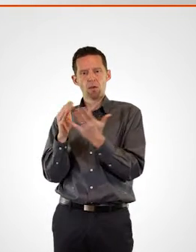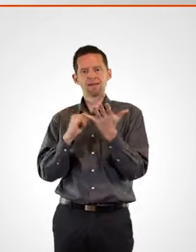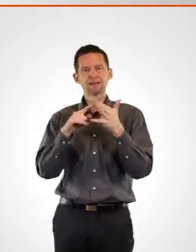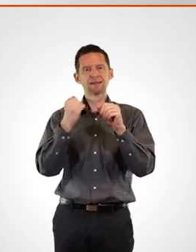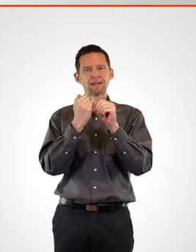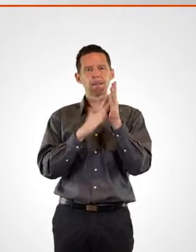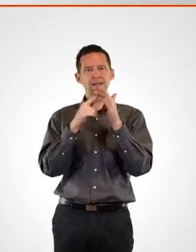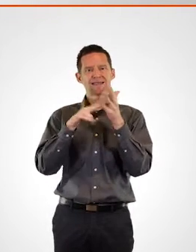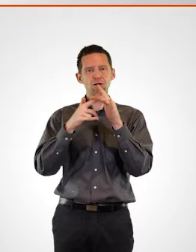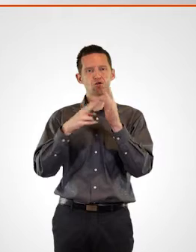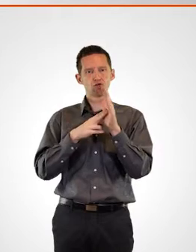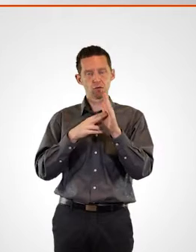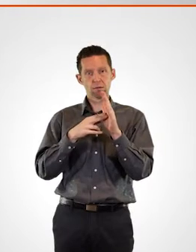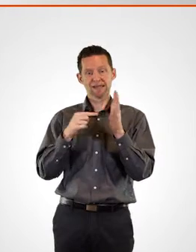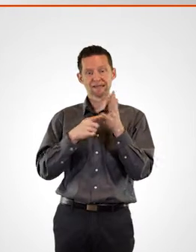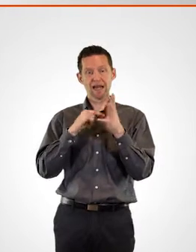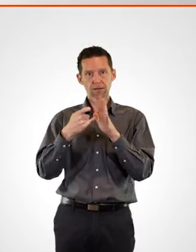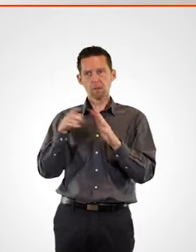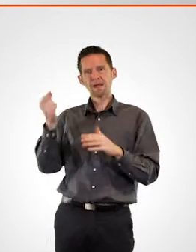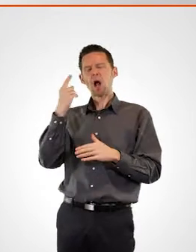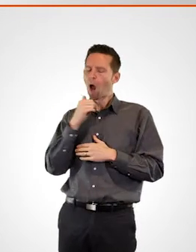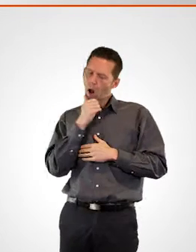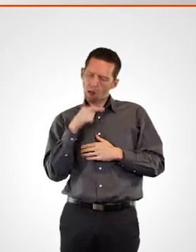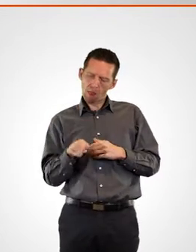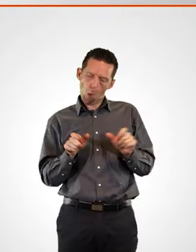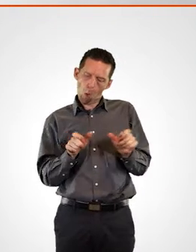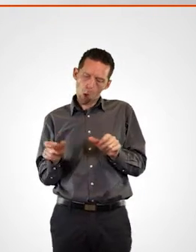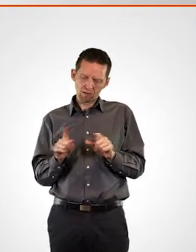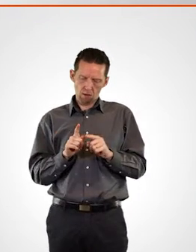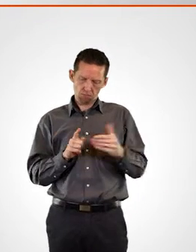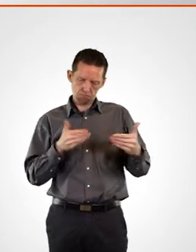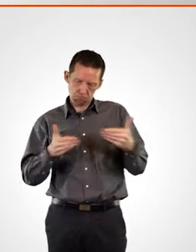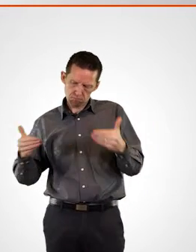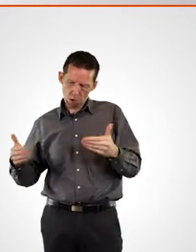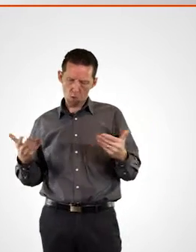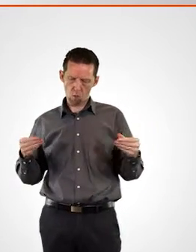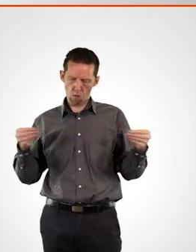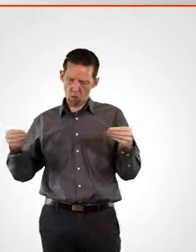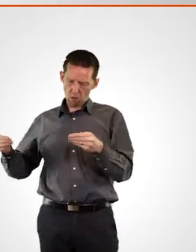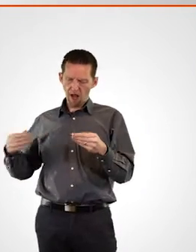the children understand let's take this word apart, let's put this word together,